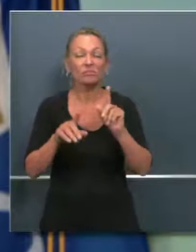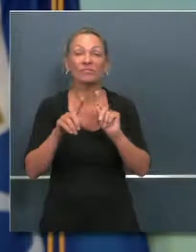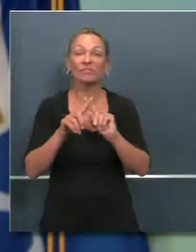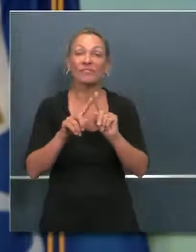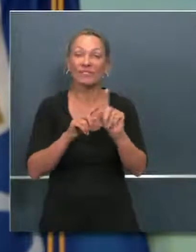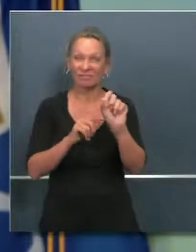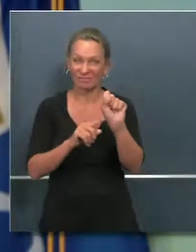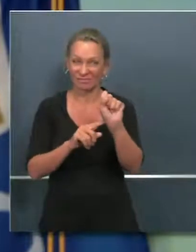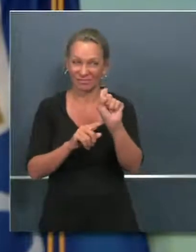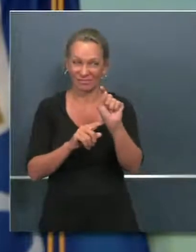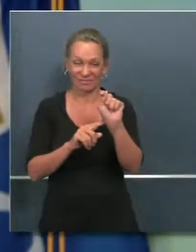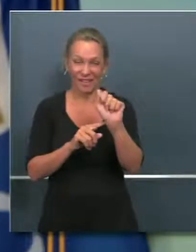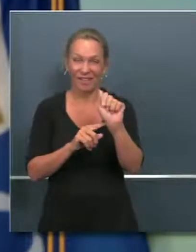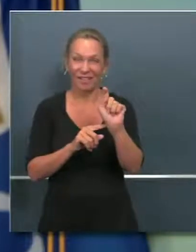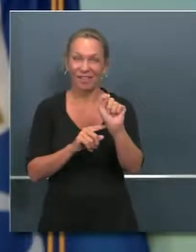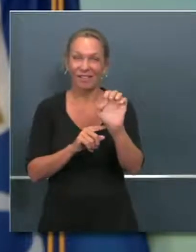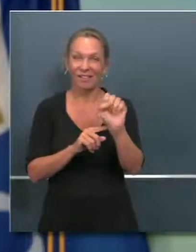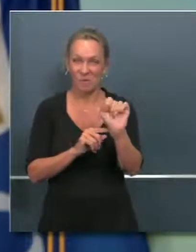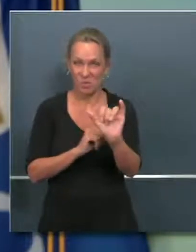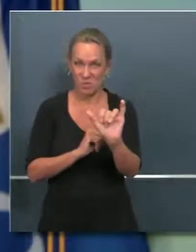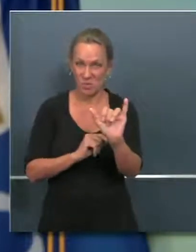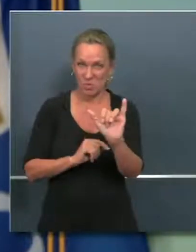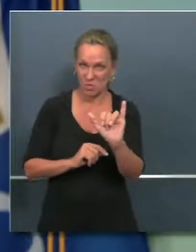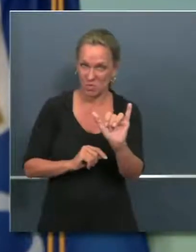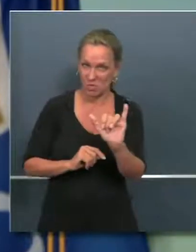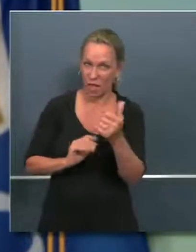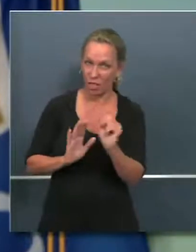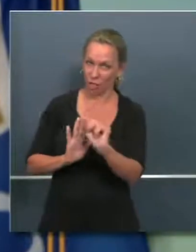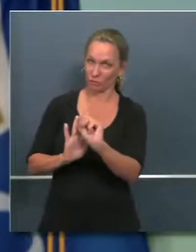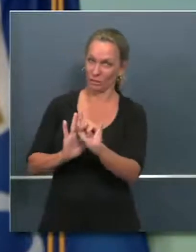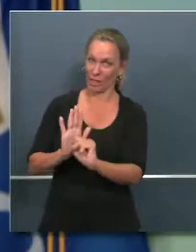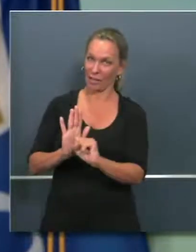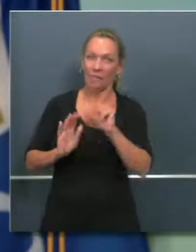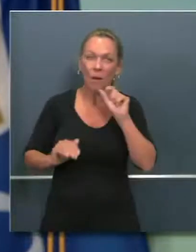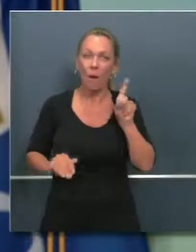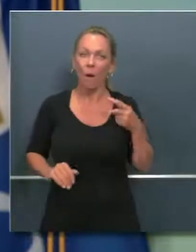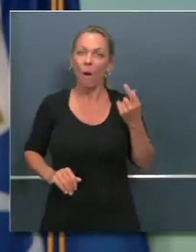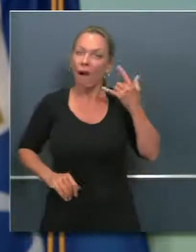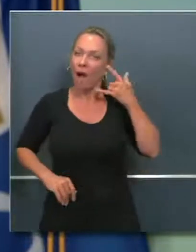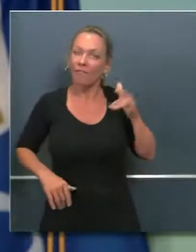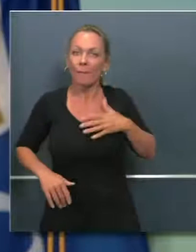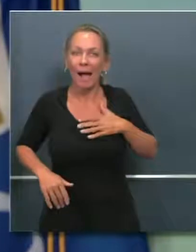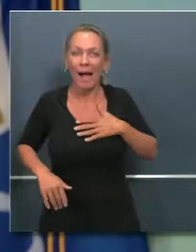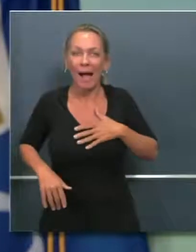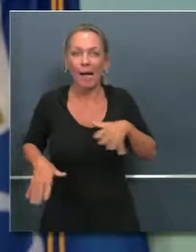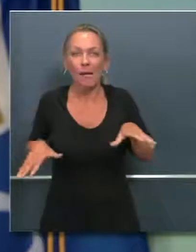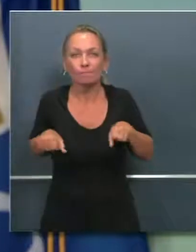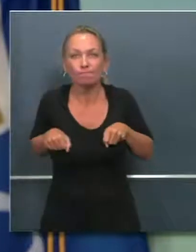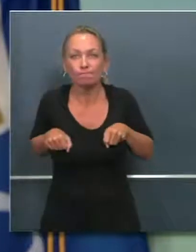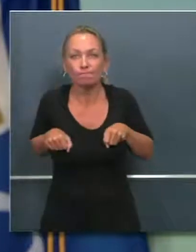as well and so we announced on Friday that we're going to be distributing for free masks